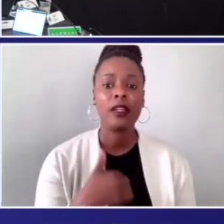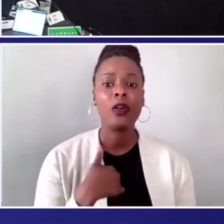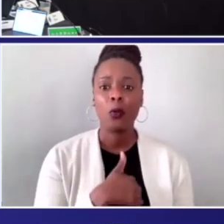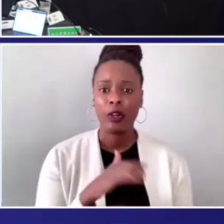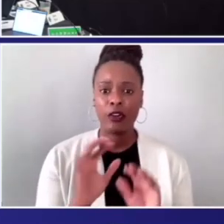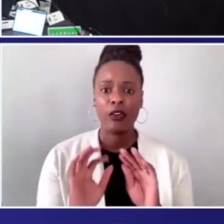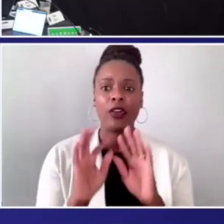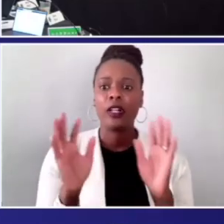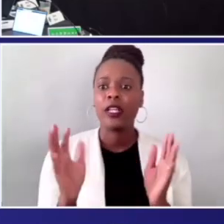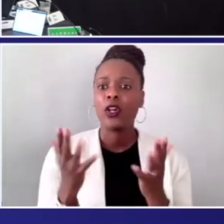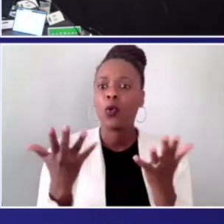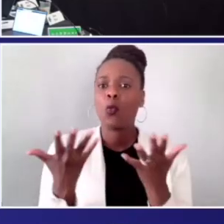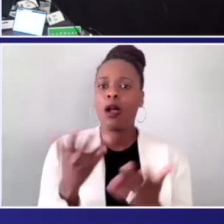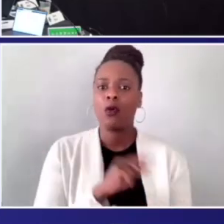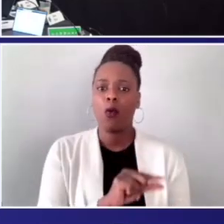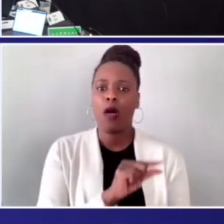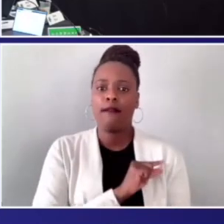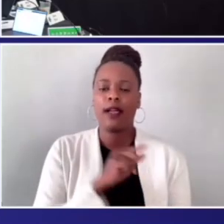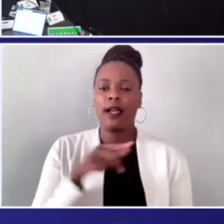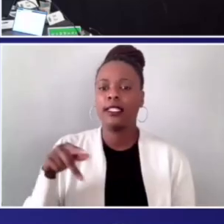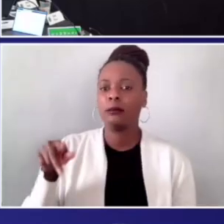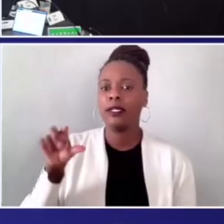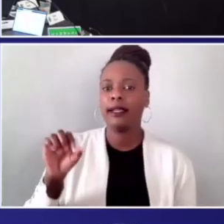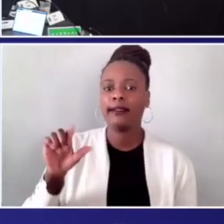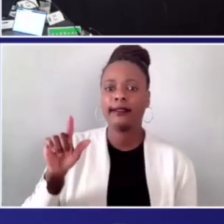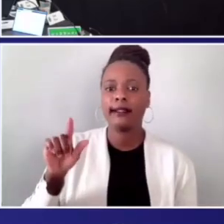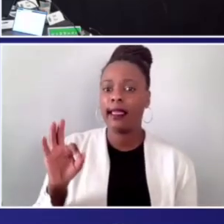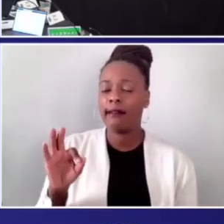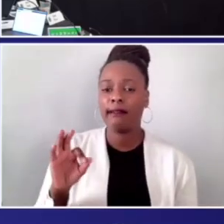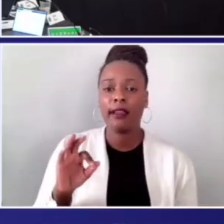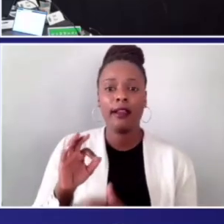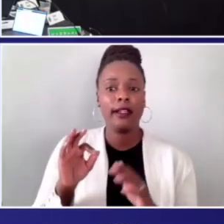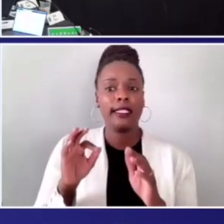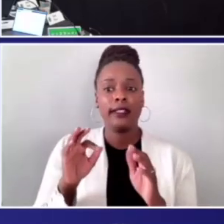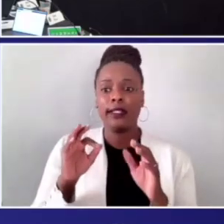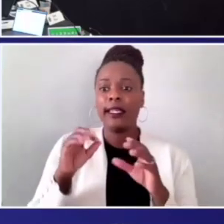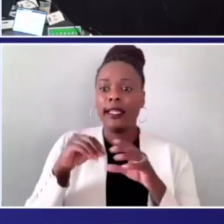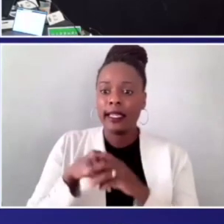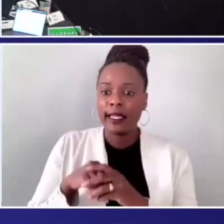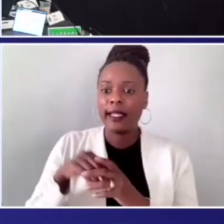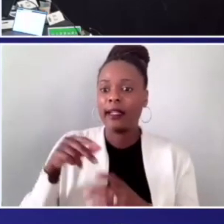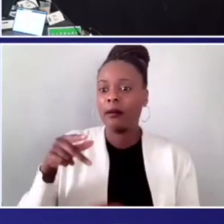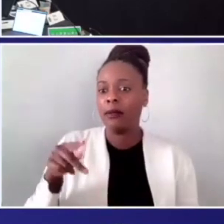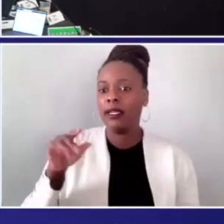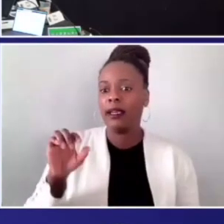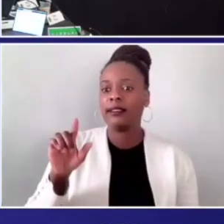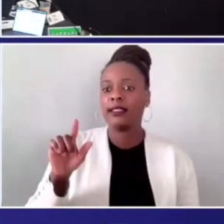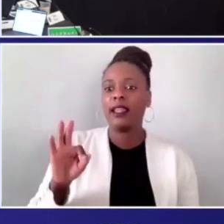qualifies for PSLF everywhere in the PSLF world, on the, on the website,